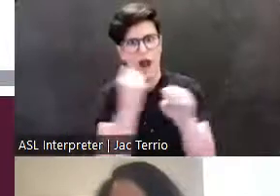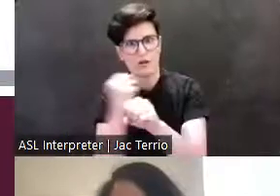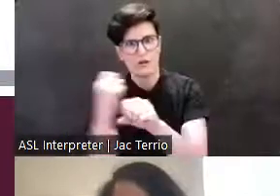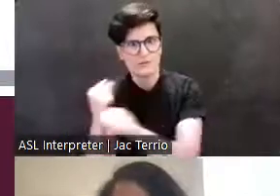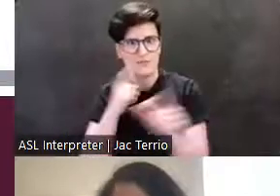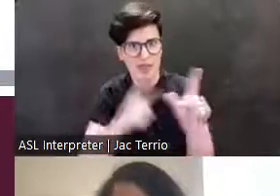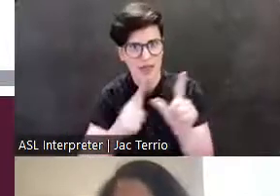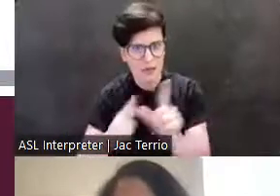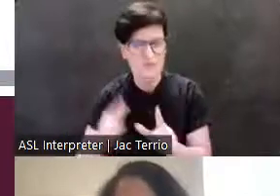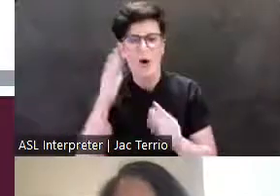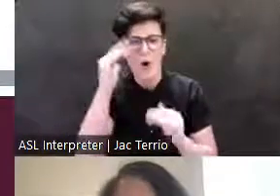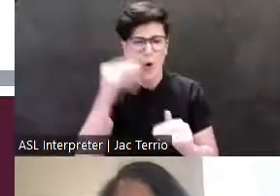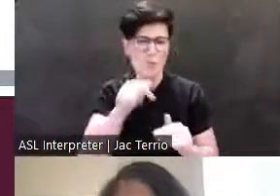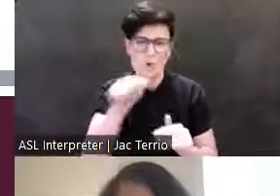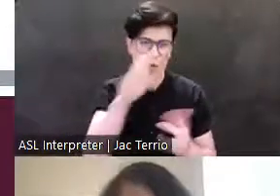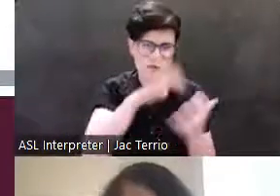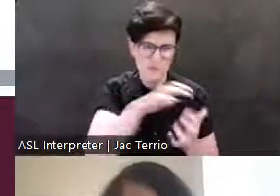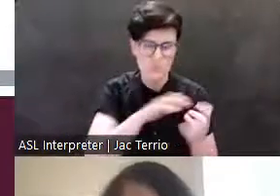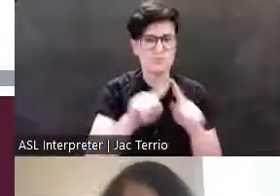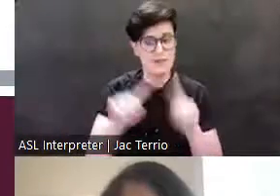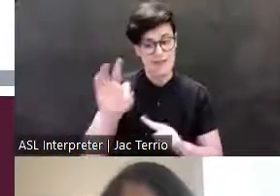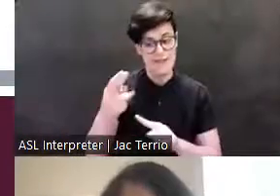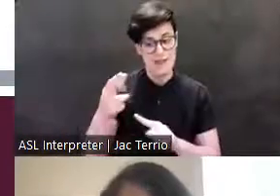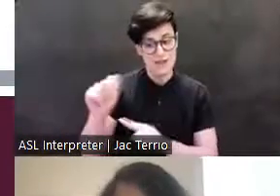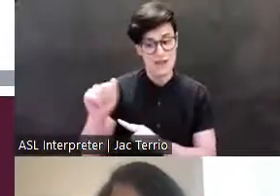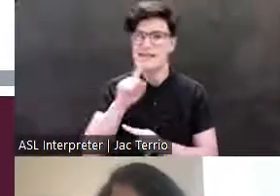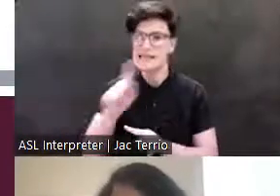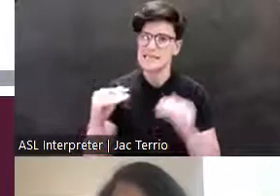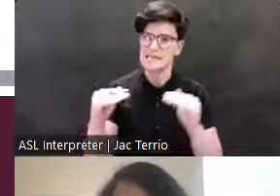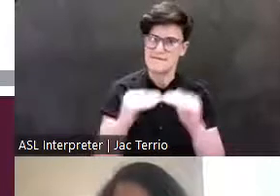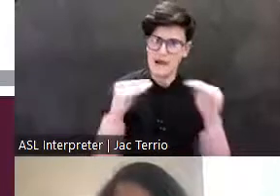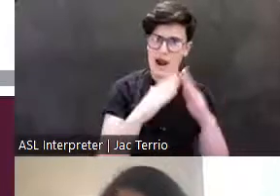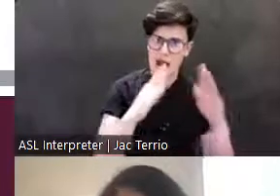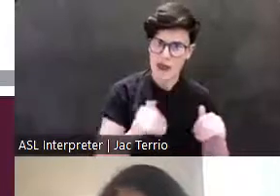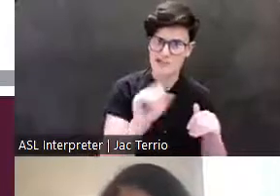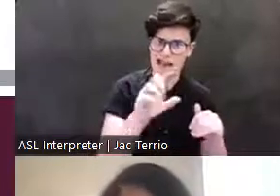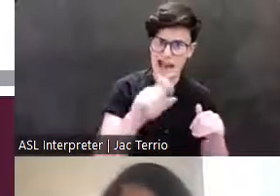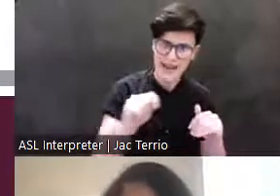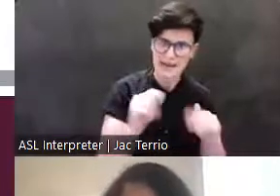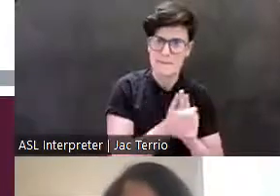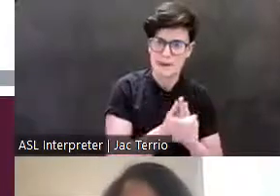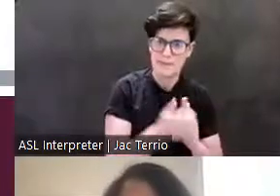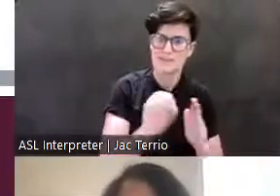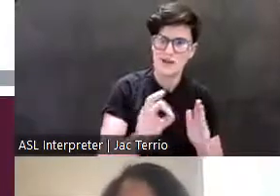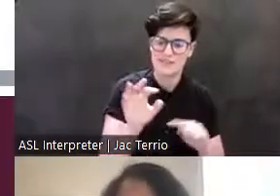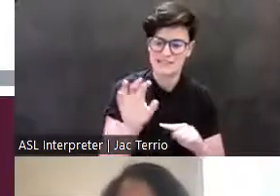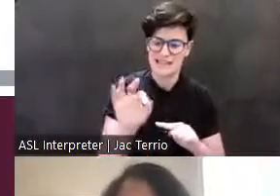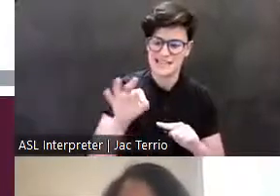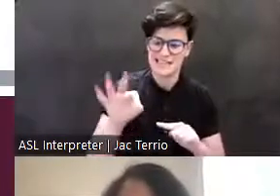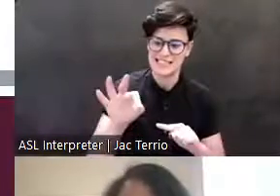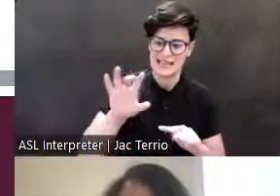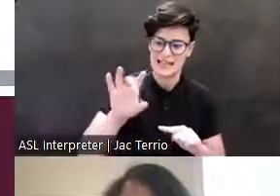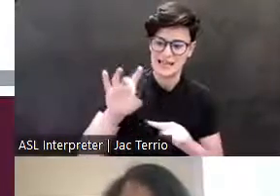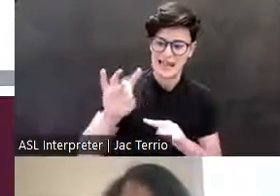It stands for the fair housing act amendments of 1988 which is federal law.